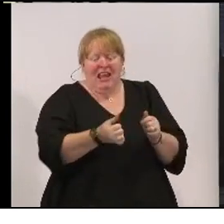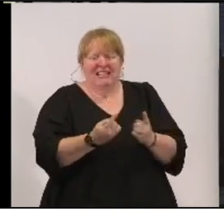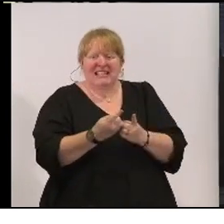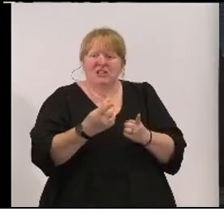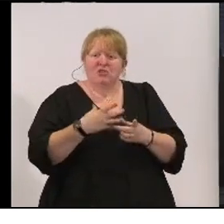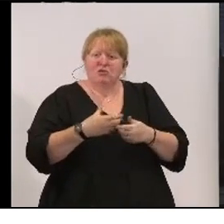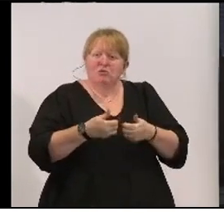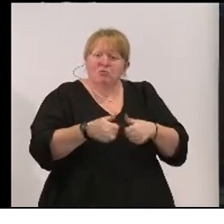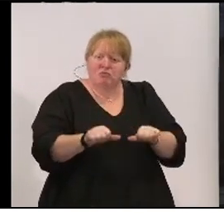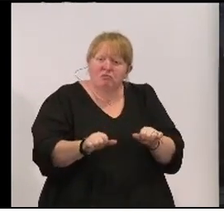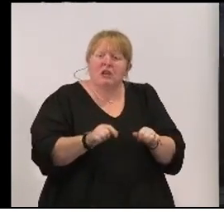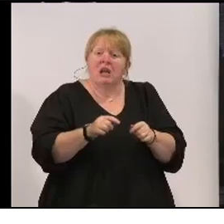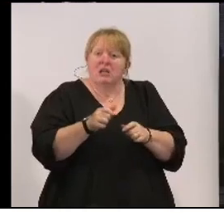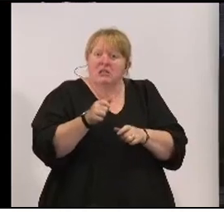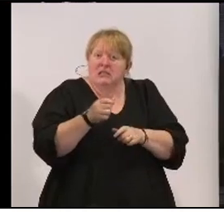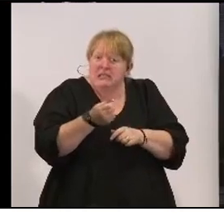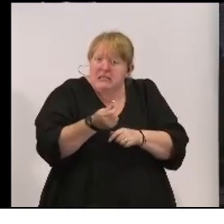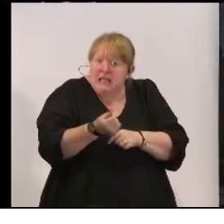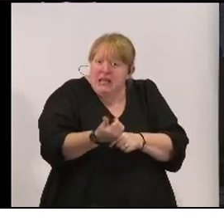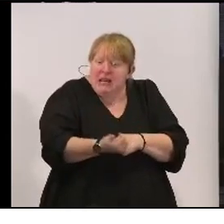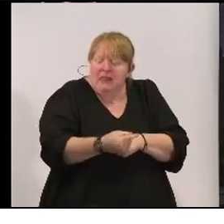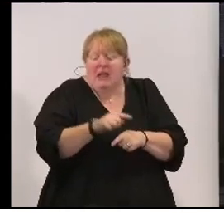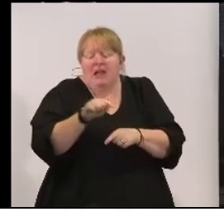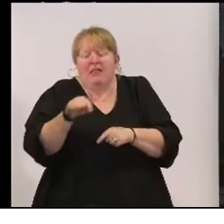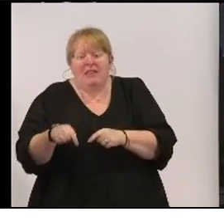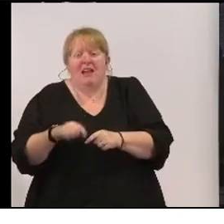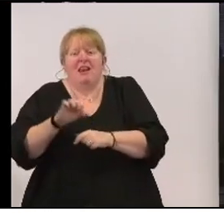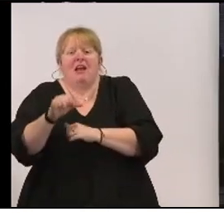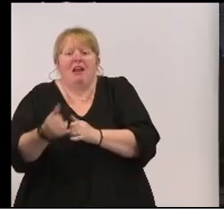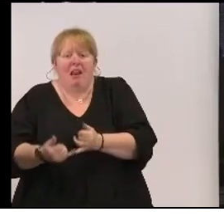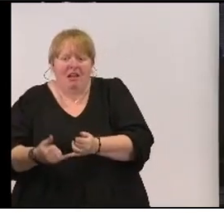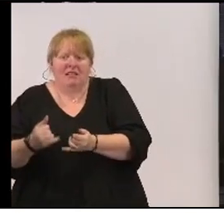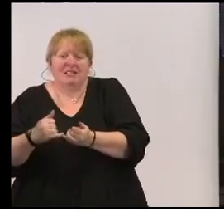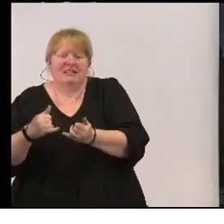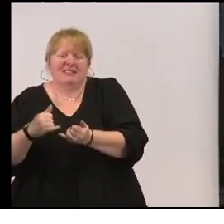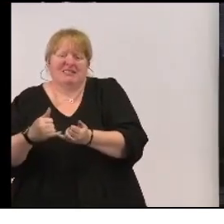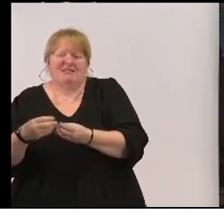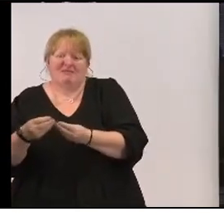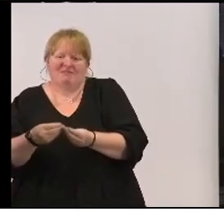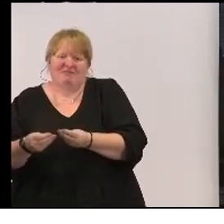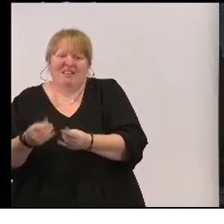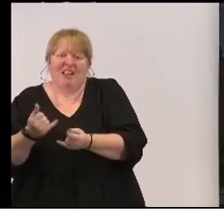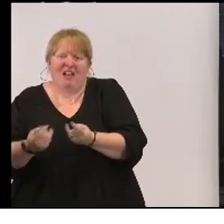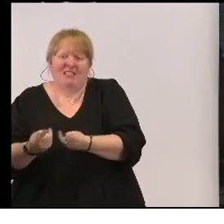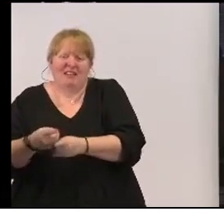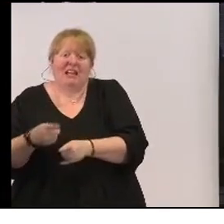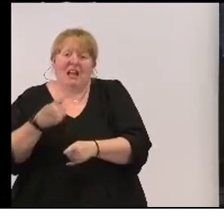and I'm pretty confident that we'll be well on our way to compliance by the deadline.